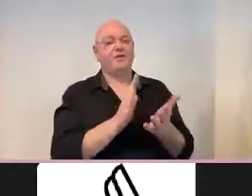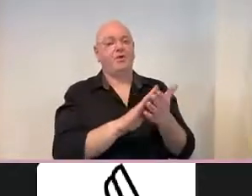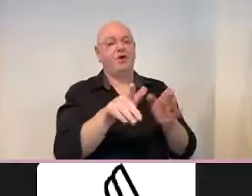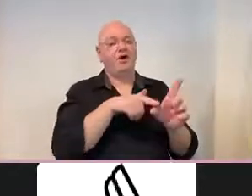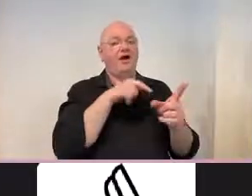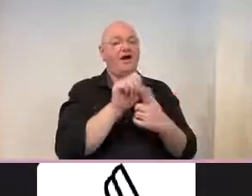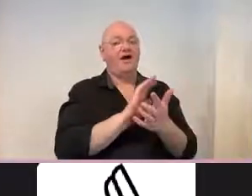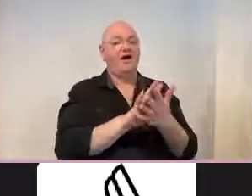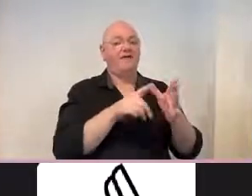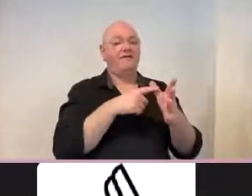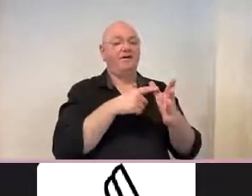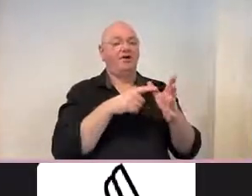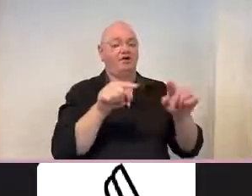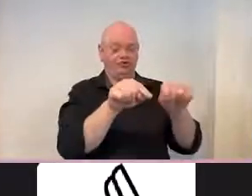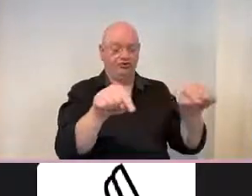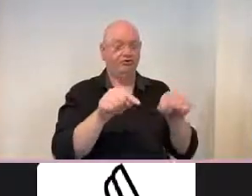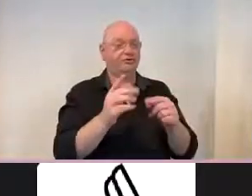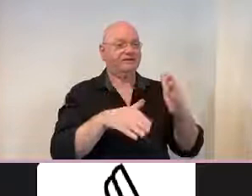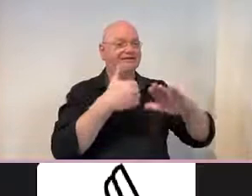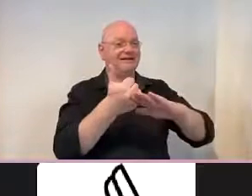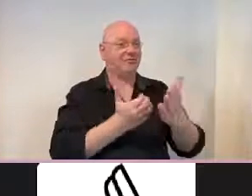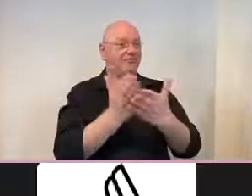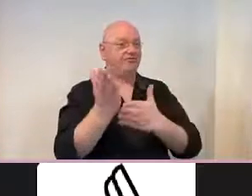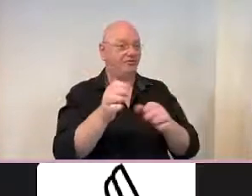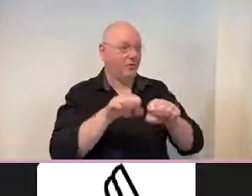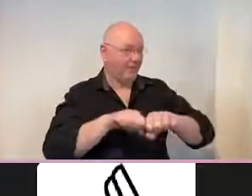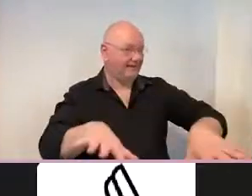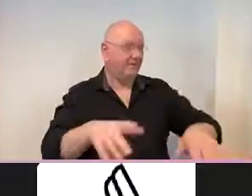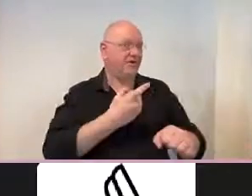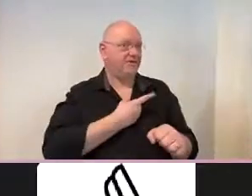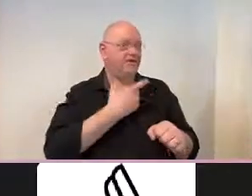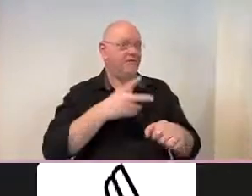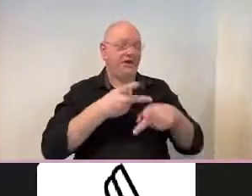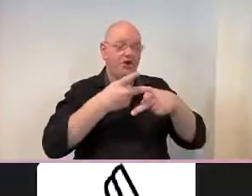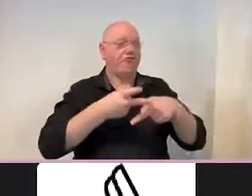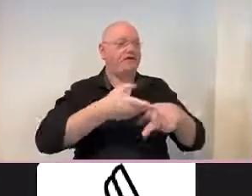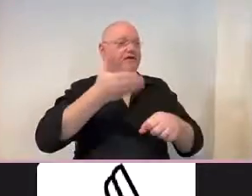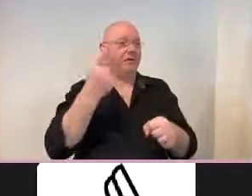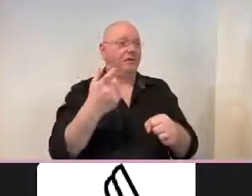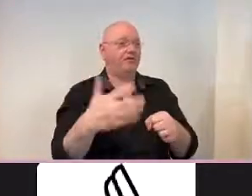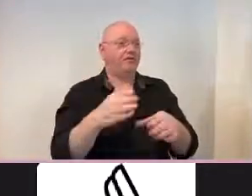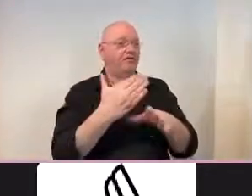Three of whom are with us here today, so welcome Camilla, Paul and Lauren.